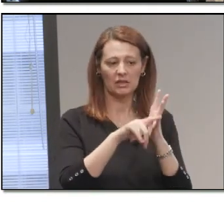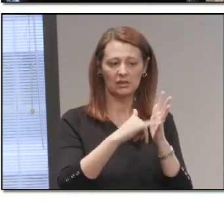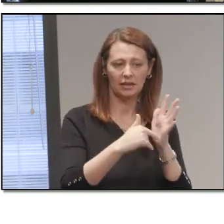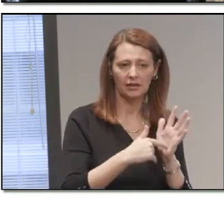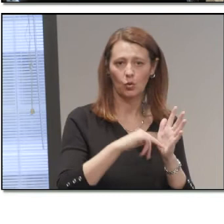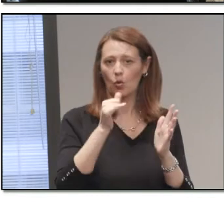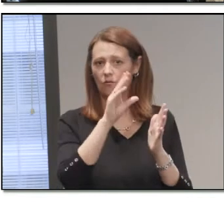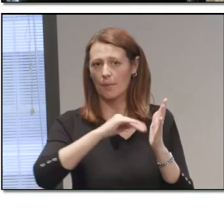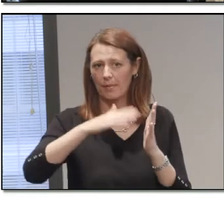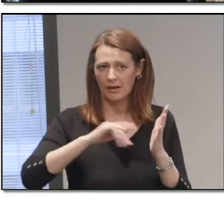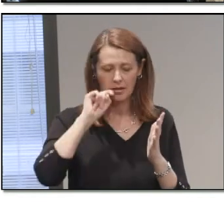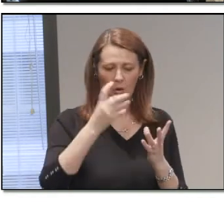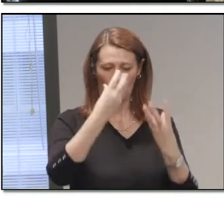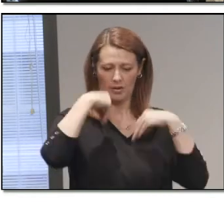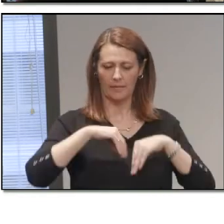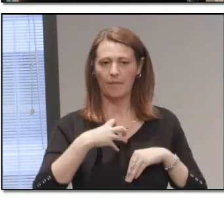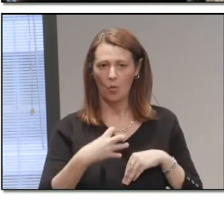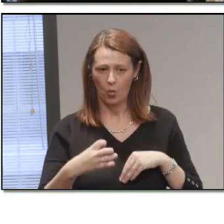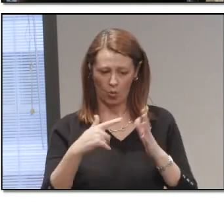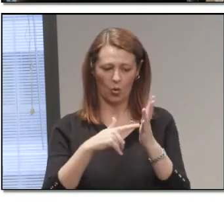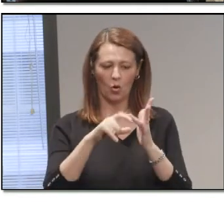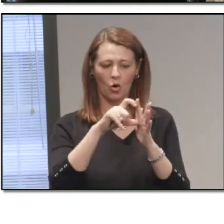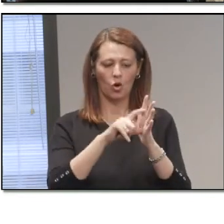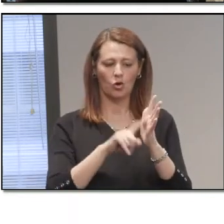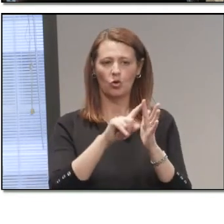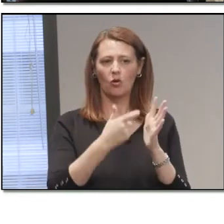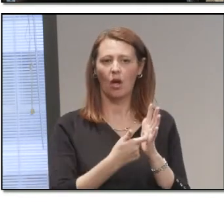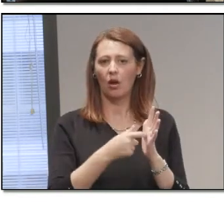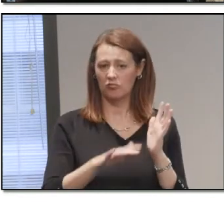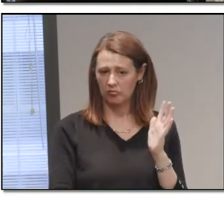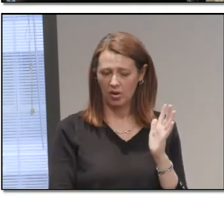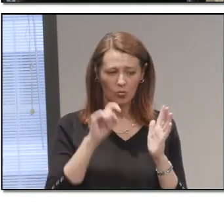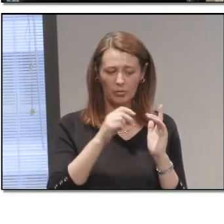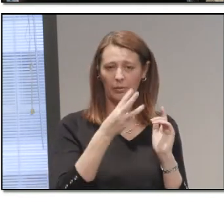much more of it. It's estimated that a toddler would absorb somewhere between 40 to 70 percent